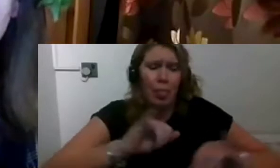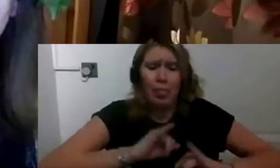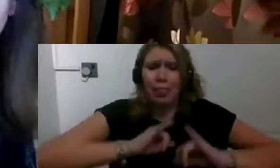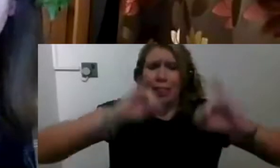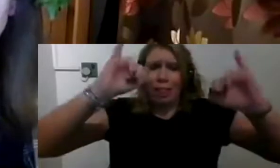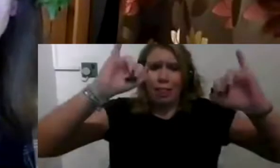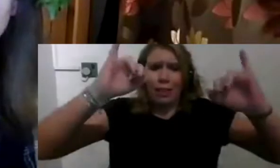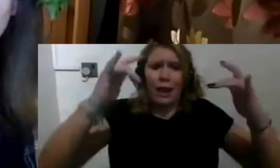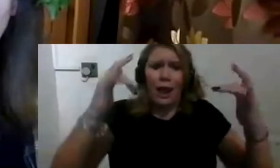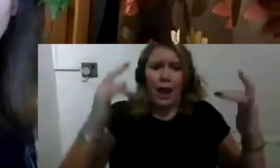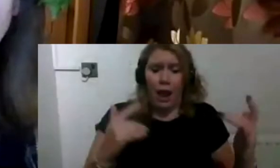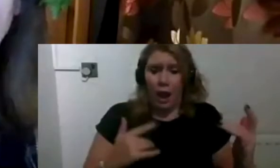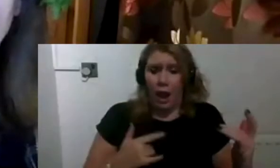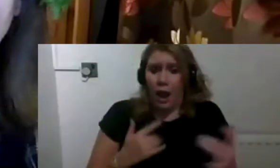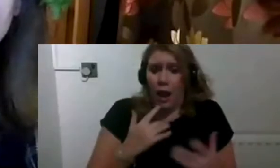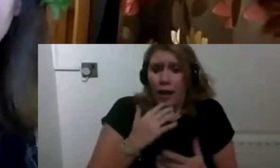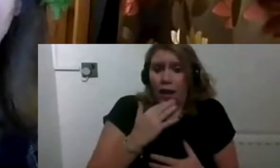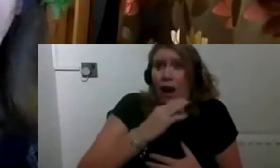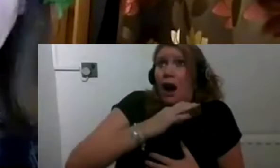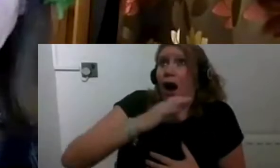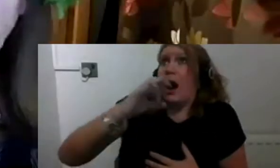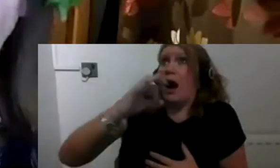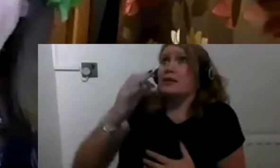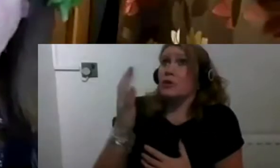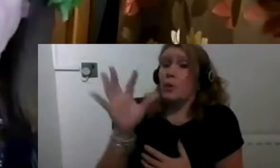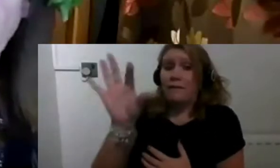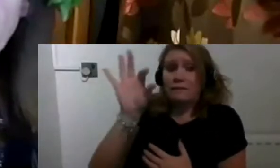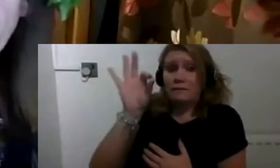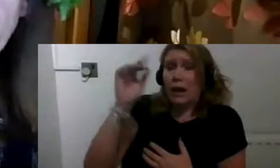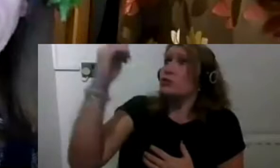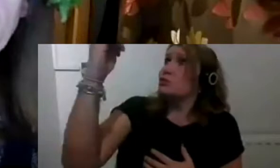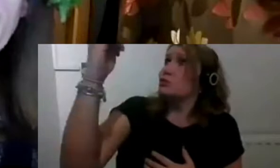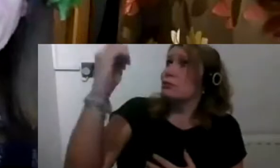I doth here invoke, and call upon ye,